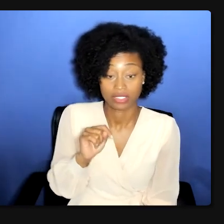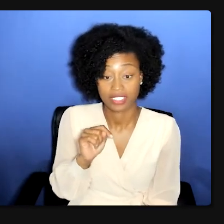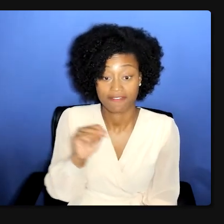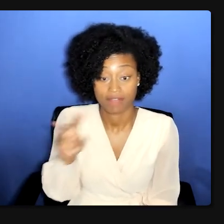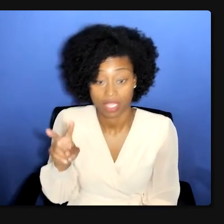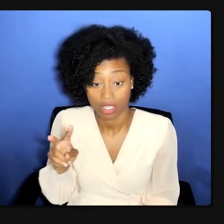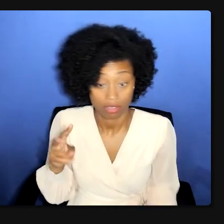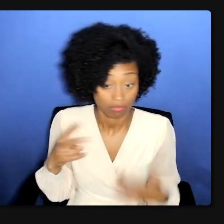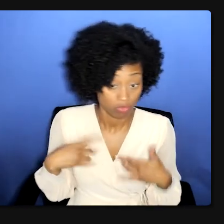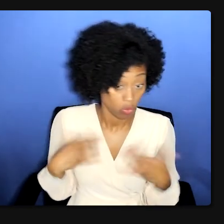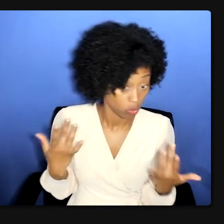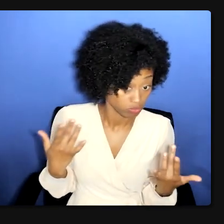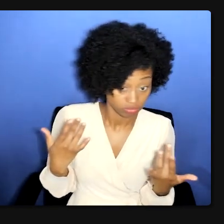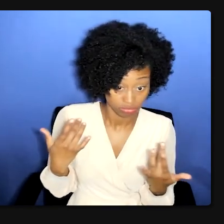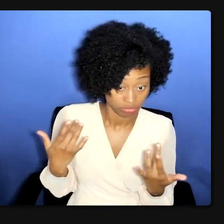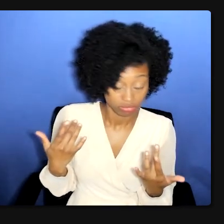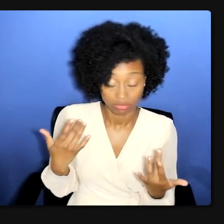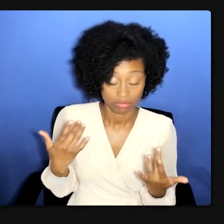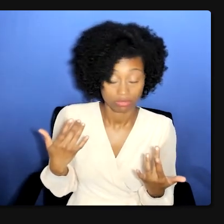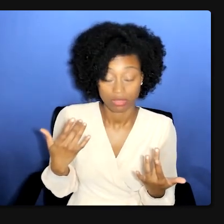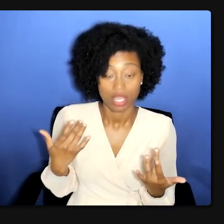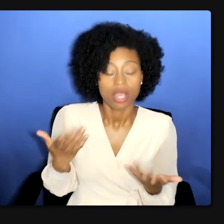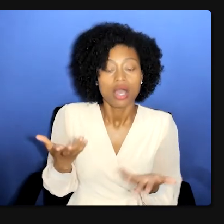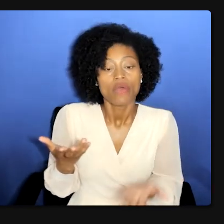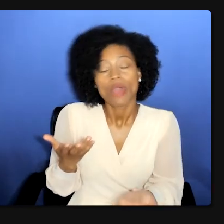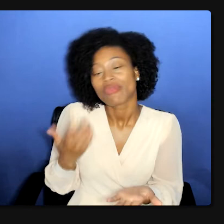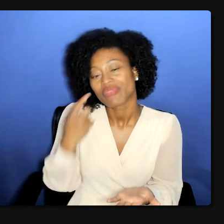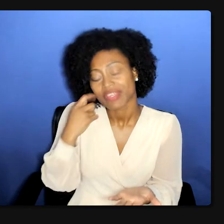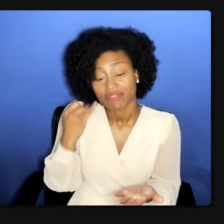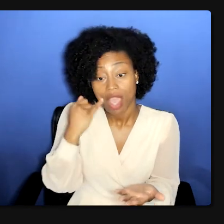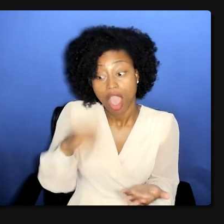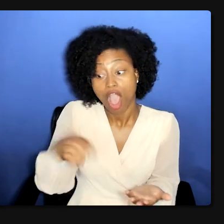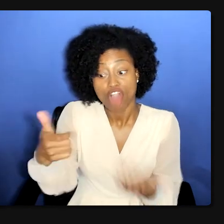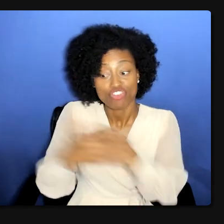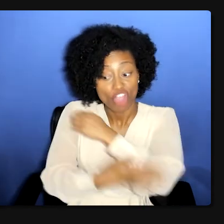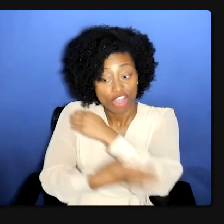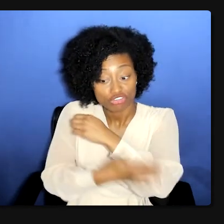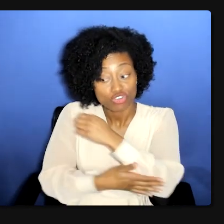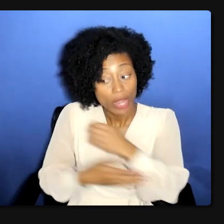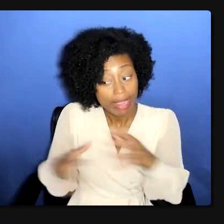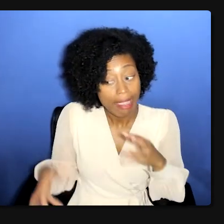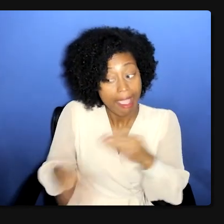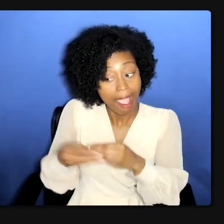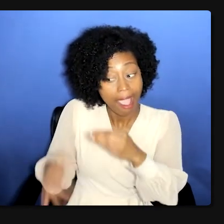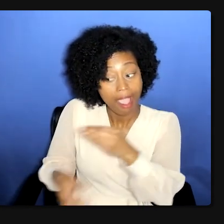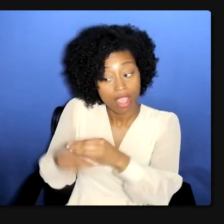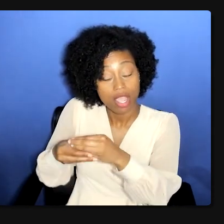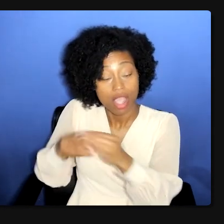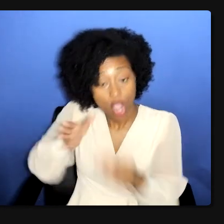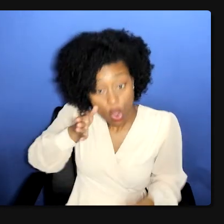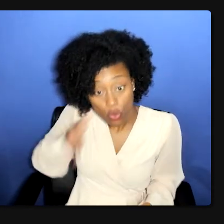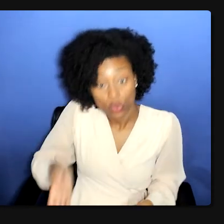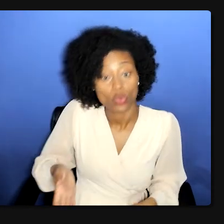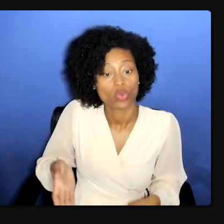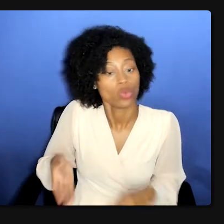Does this experiment hold in other geographies that we move into as we continue along our soft launch, more of our tier one geographies.